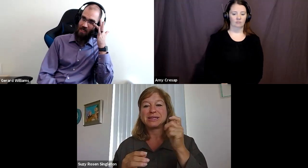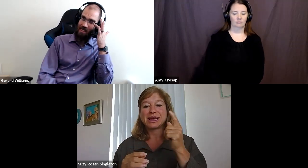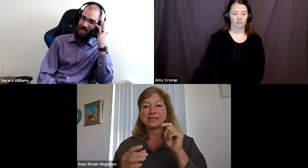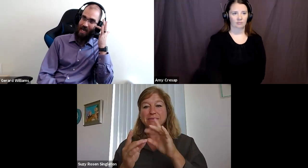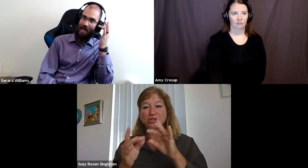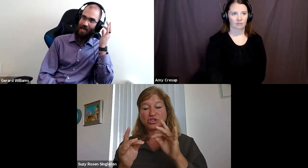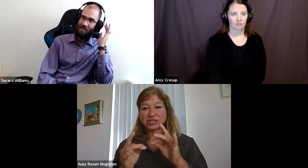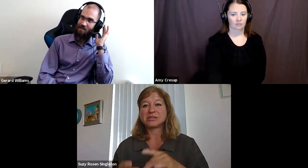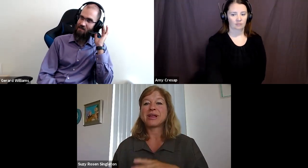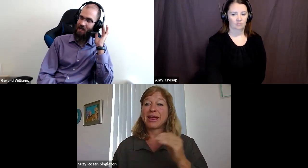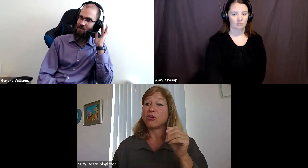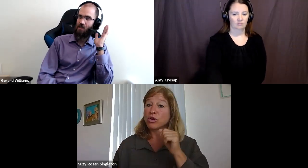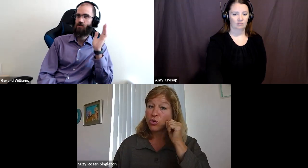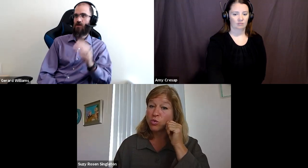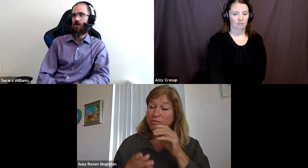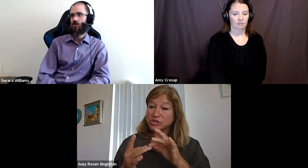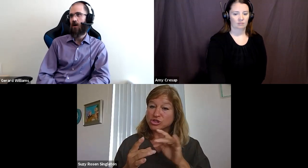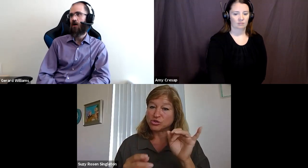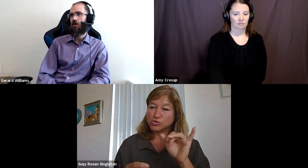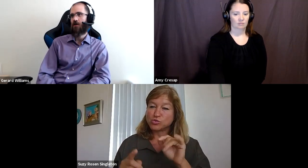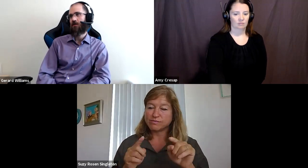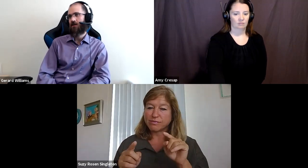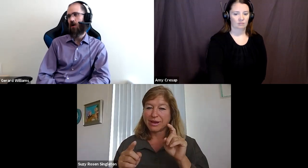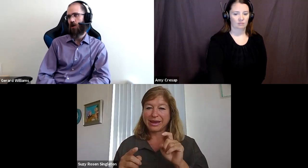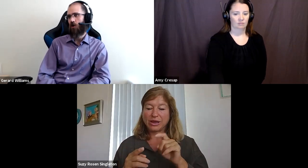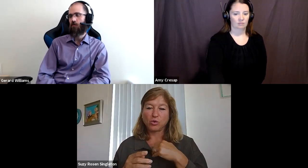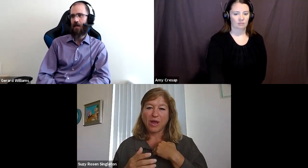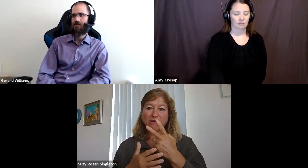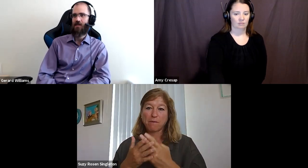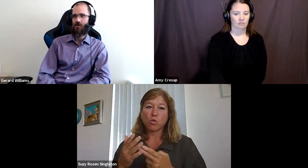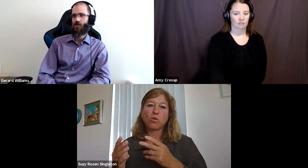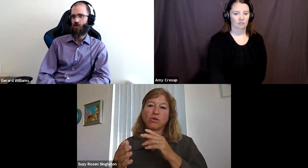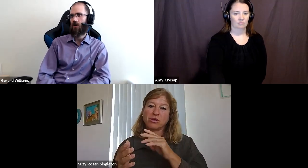EAS text messages as well. And audio based messages as well.